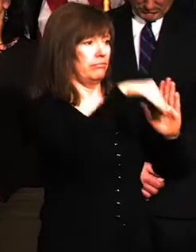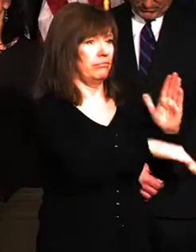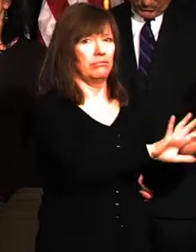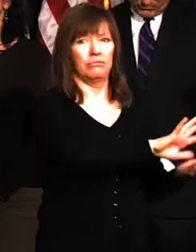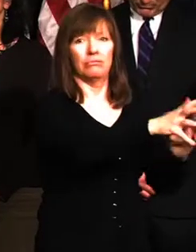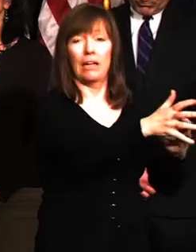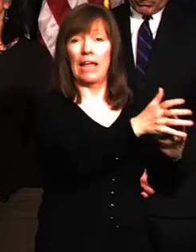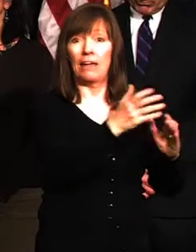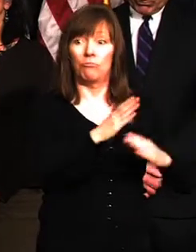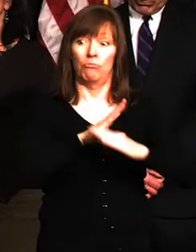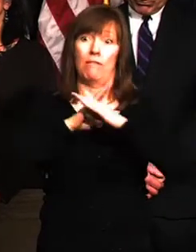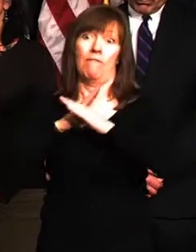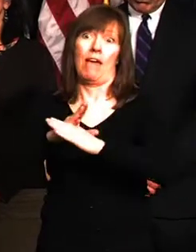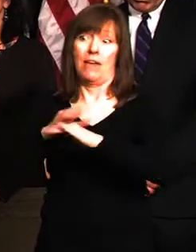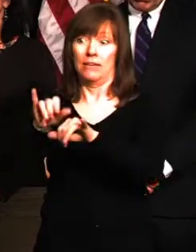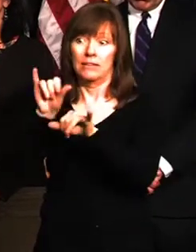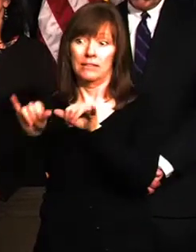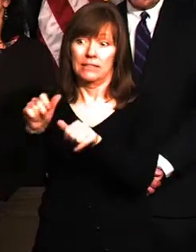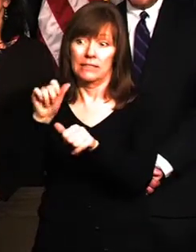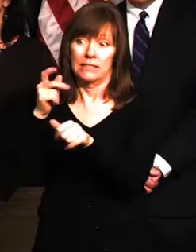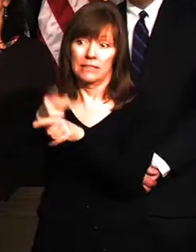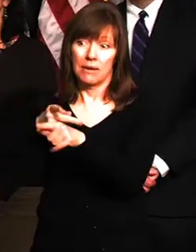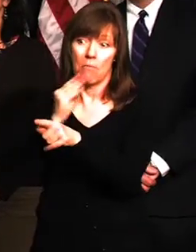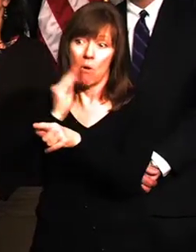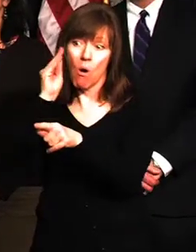can prevent their homelessness we can get them into housing, they are in a position